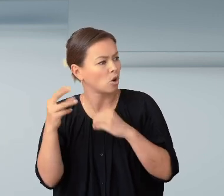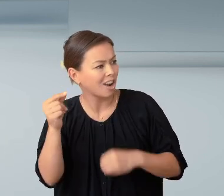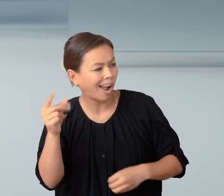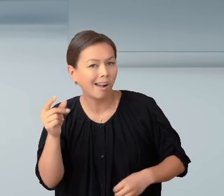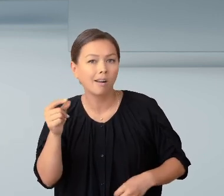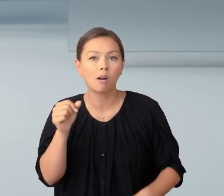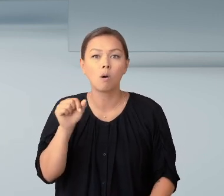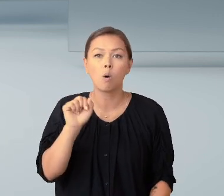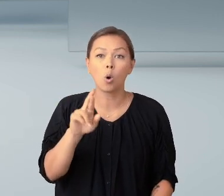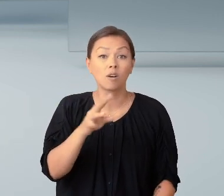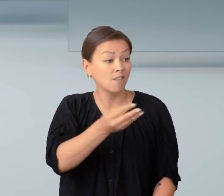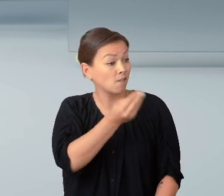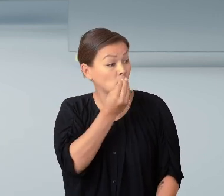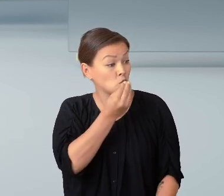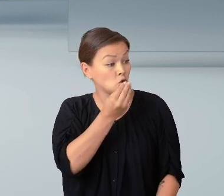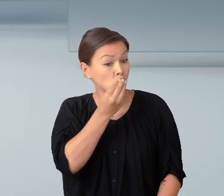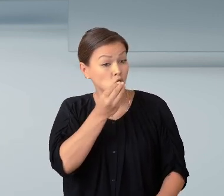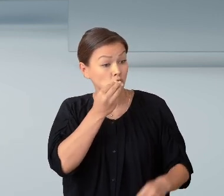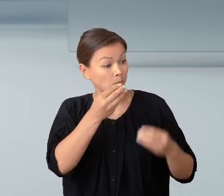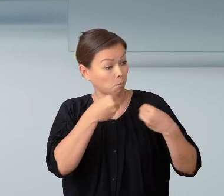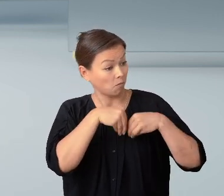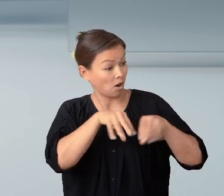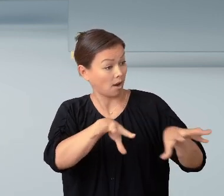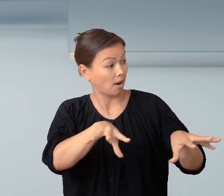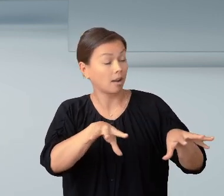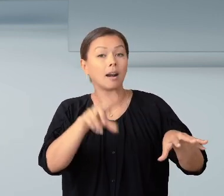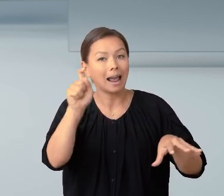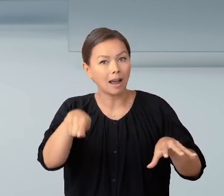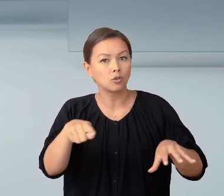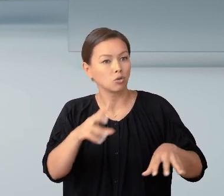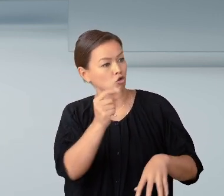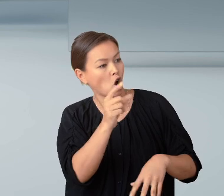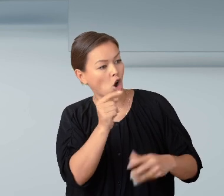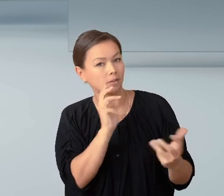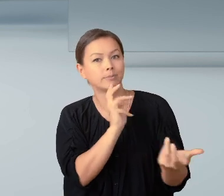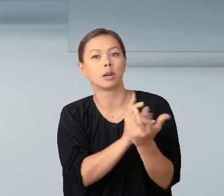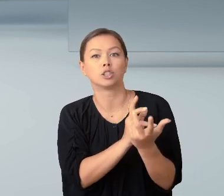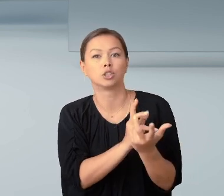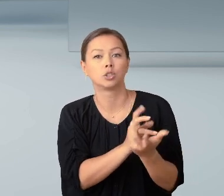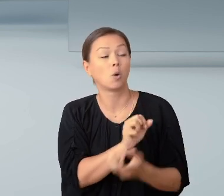drive-through food chain customers," or when a new law is legislated